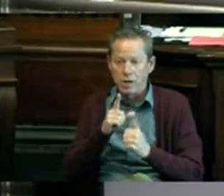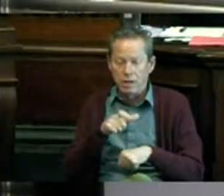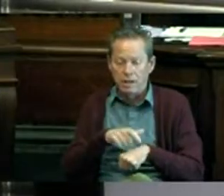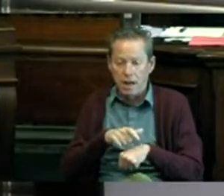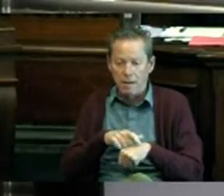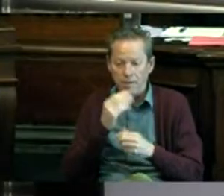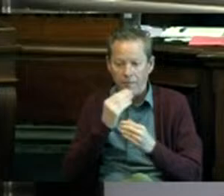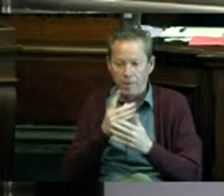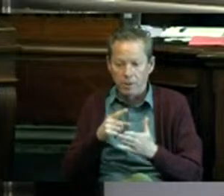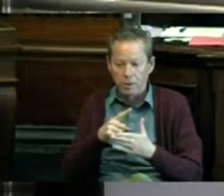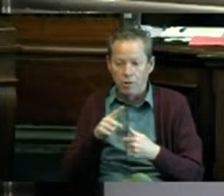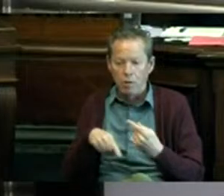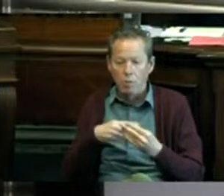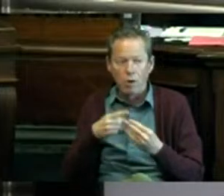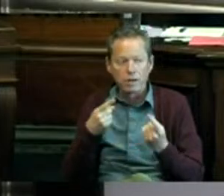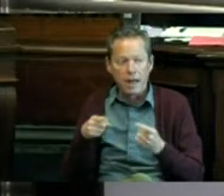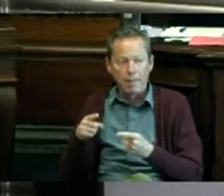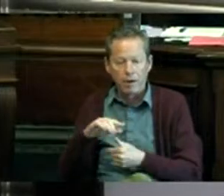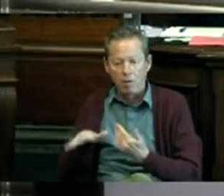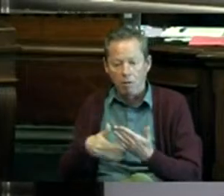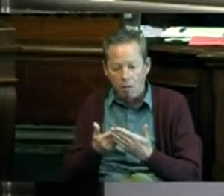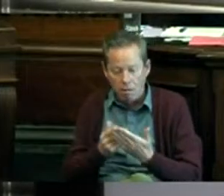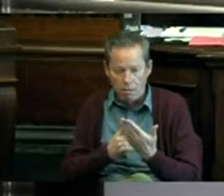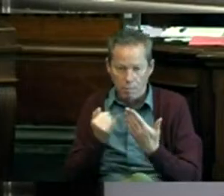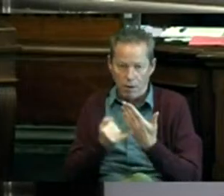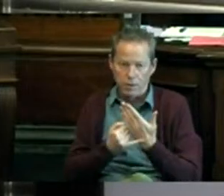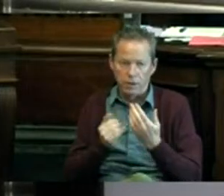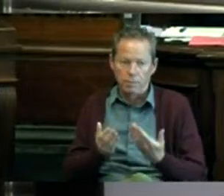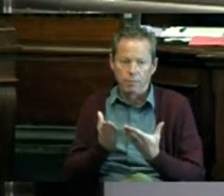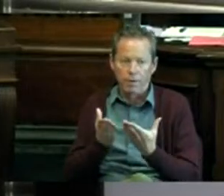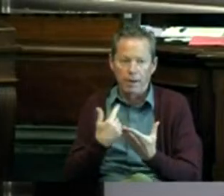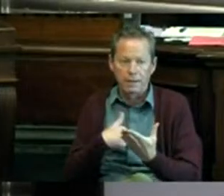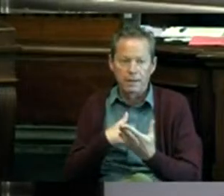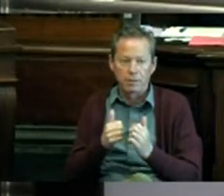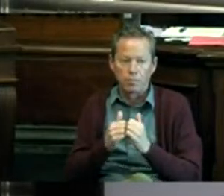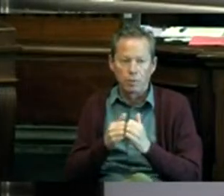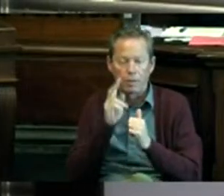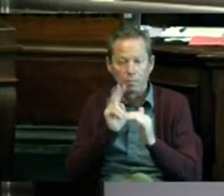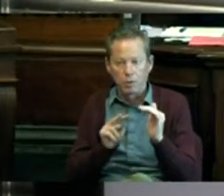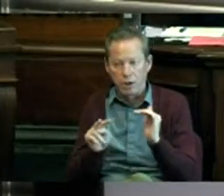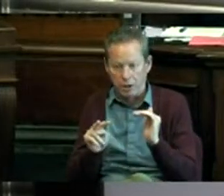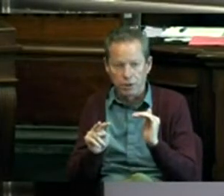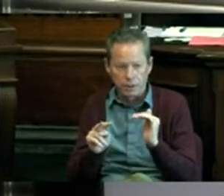is insights. It provides us with real time information about